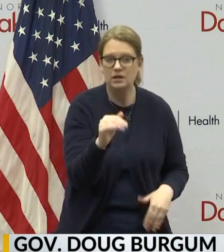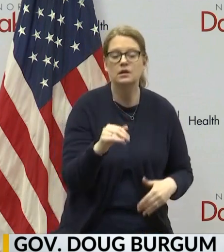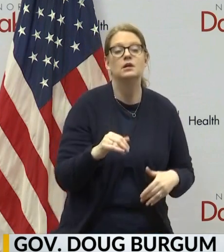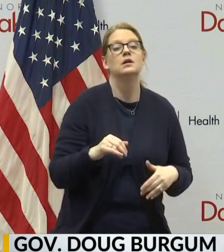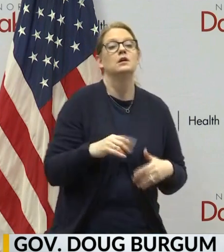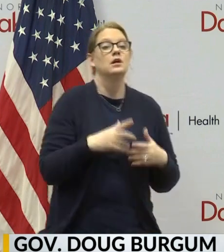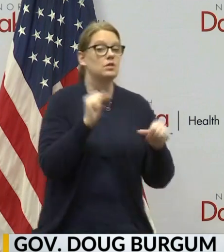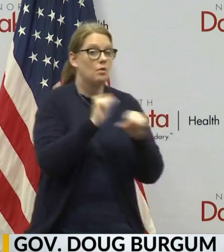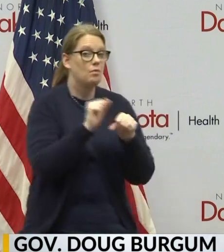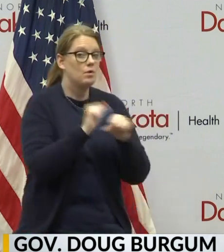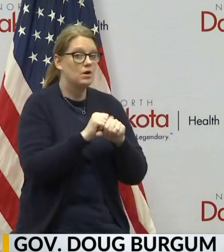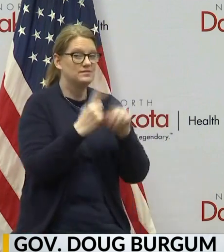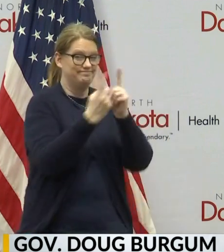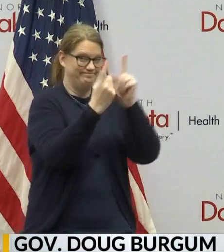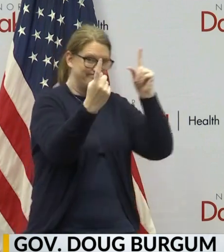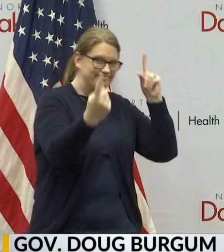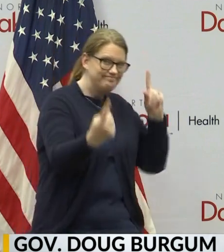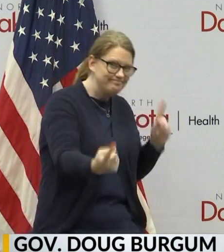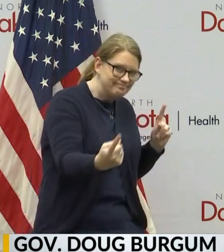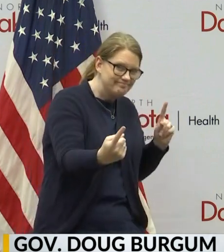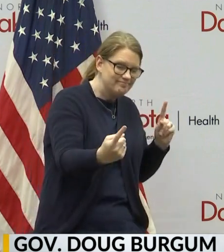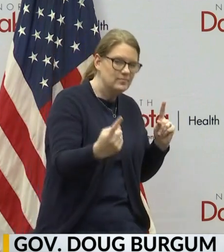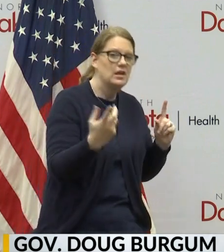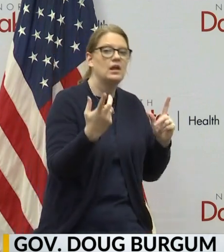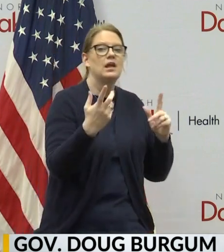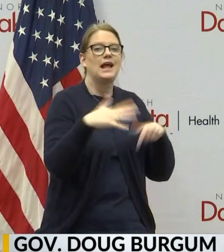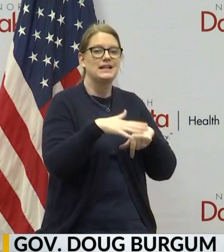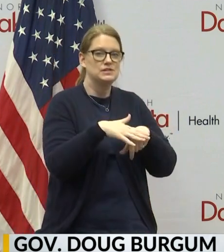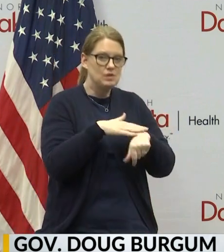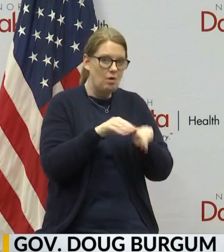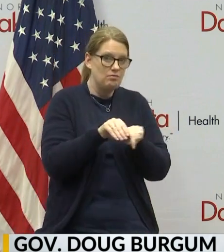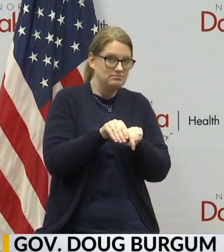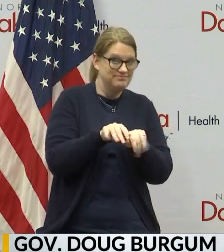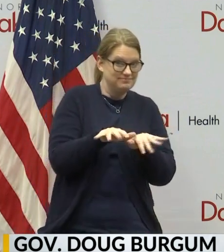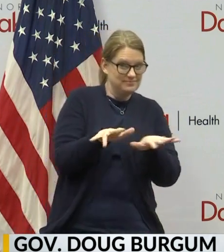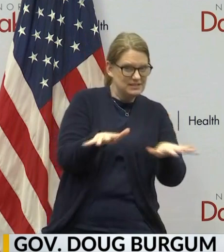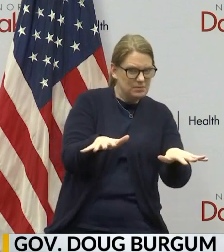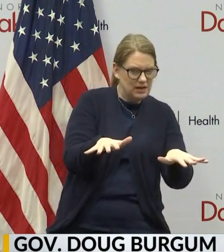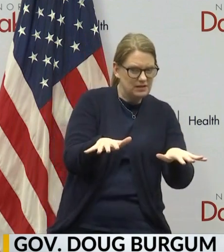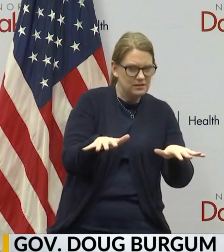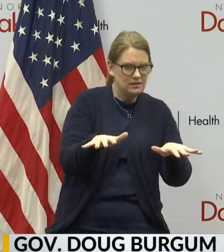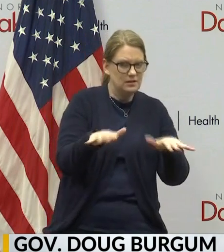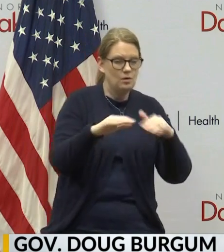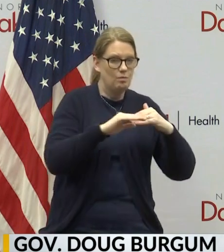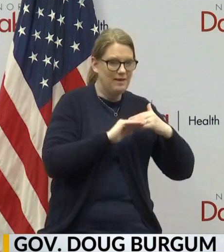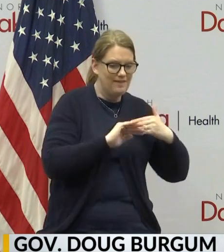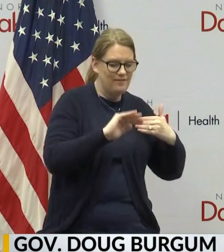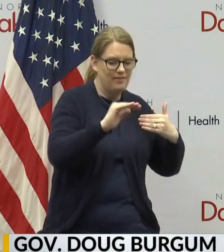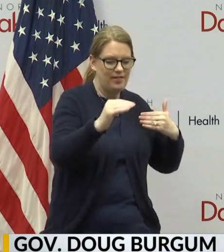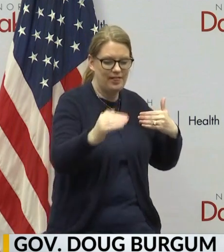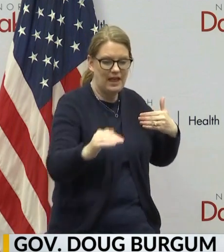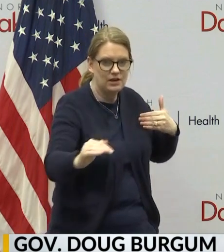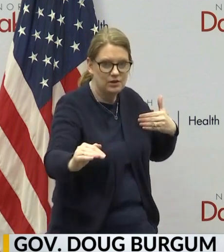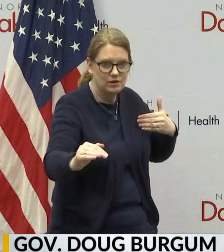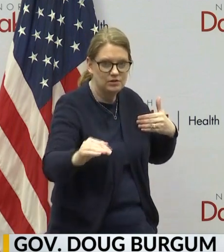WITH TWO THINGS WE'RE DOING SIMULTANEOUSLY SO EVERYBODY IS ON BOARD WITH THE STRATEGY, WITH THE WORK WE'RE DOING TO KEEP